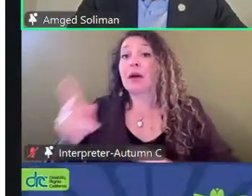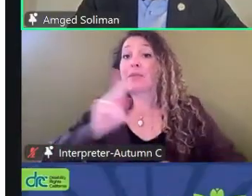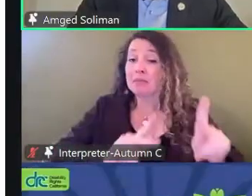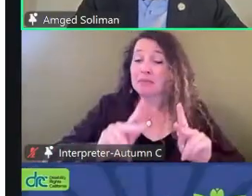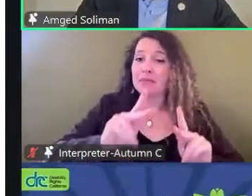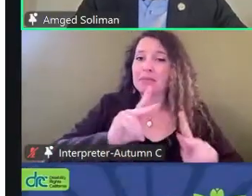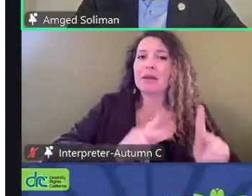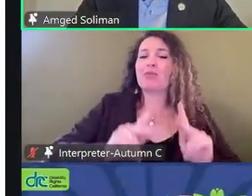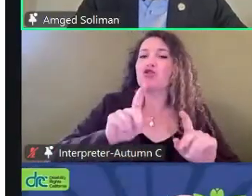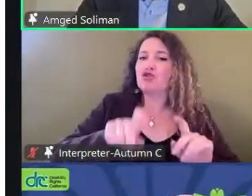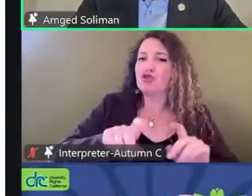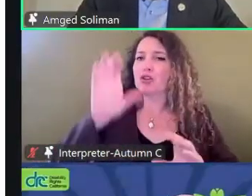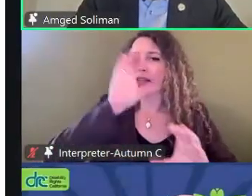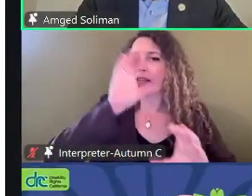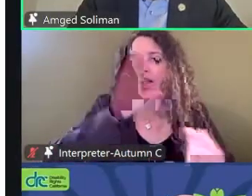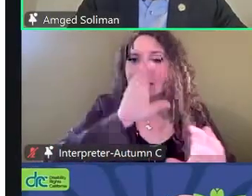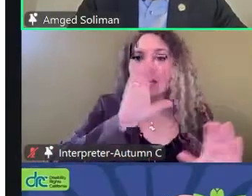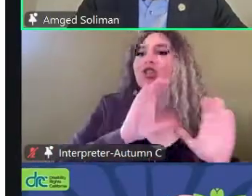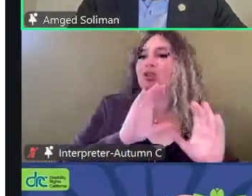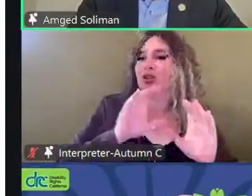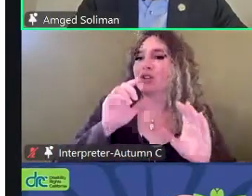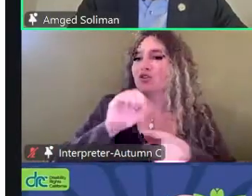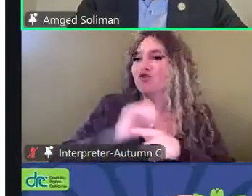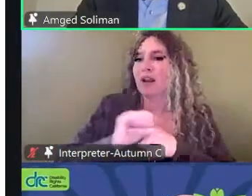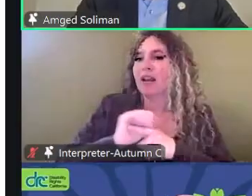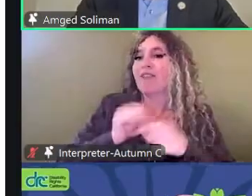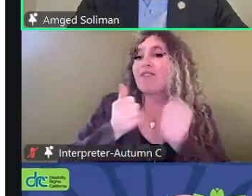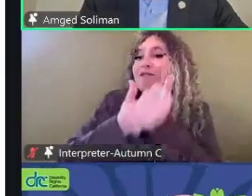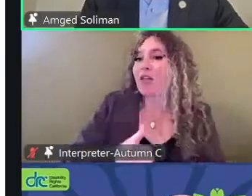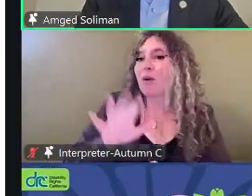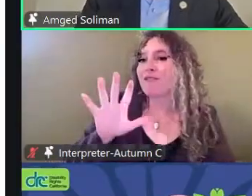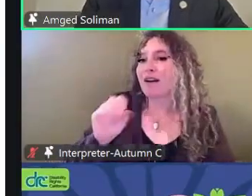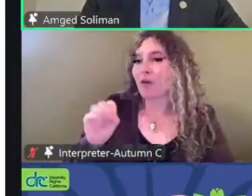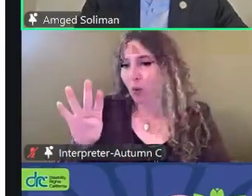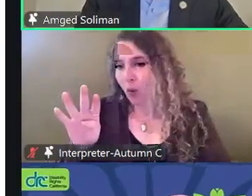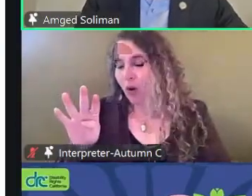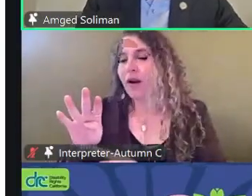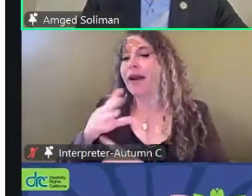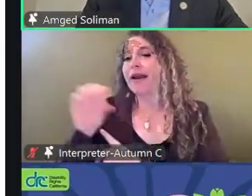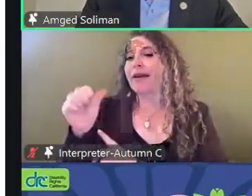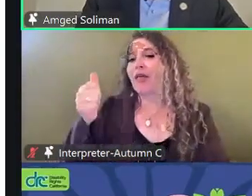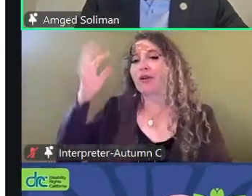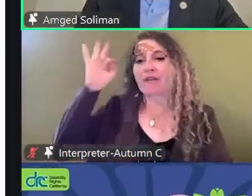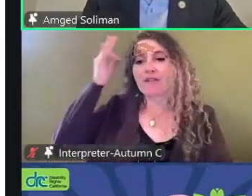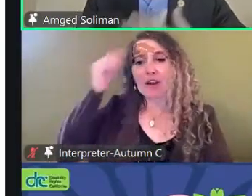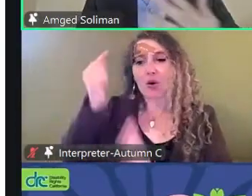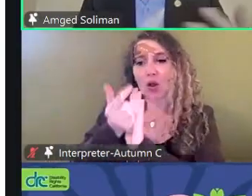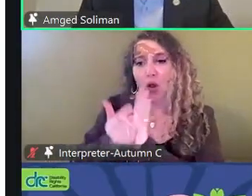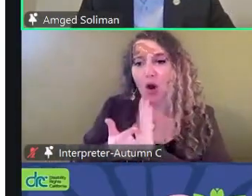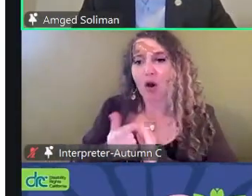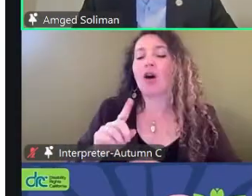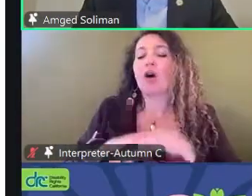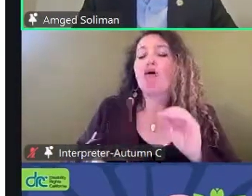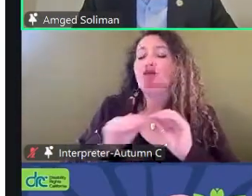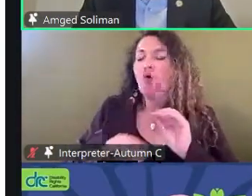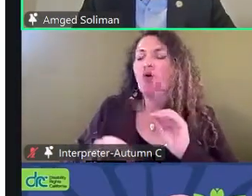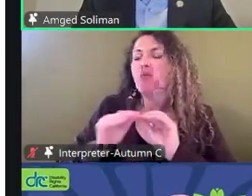uh in compliance with 504 and other federal laws and medical more and more medical schools are